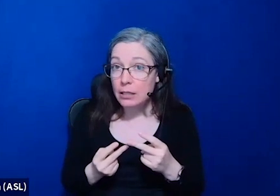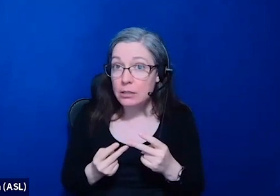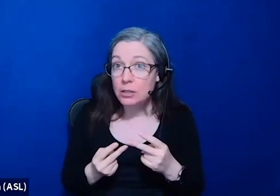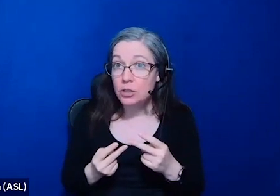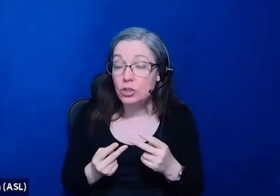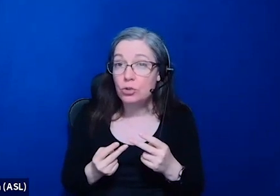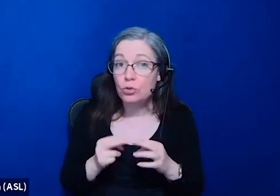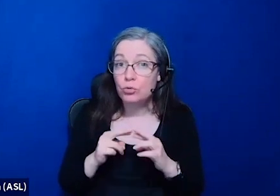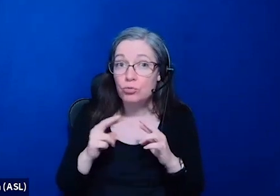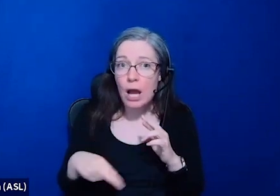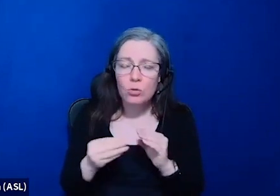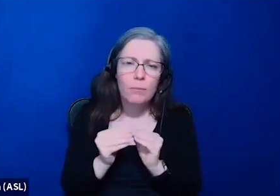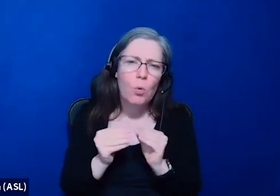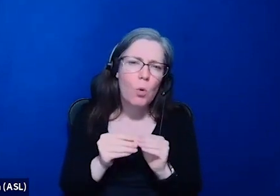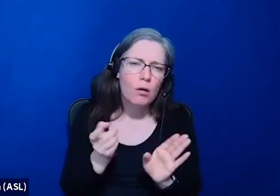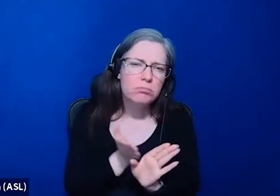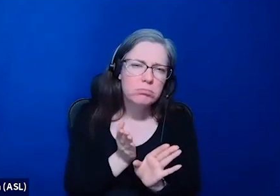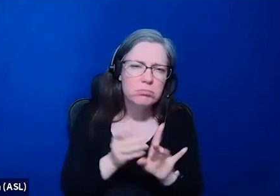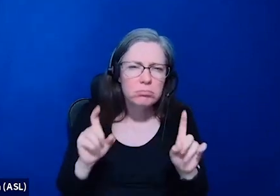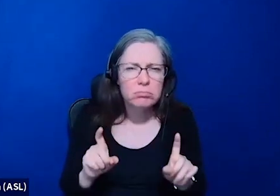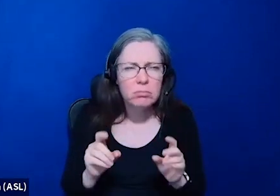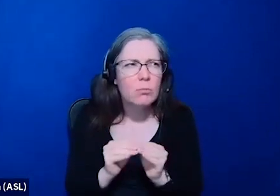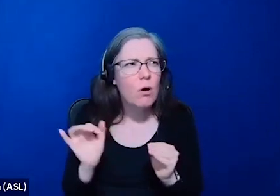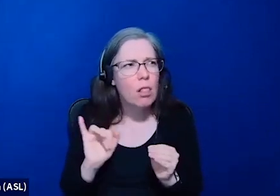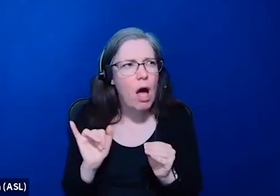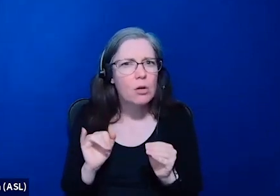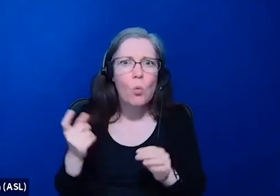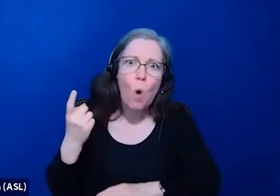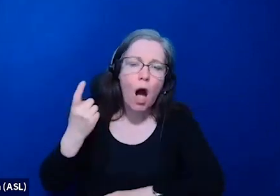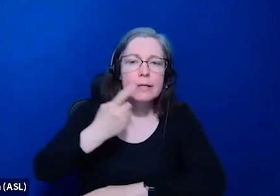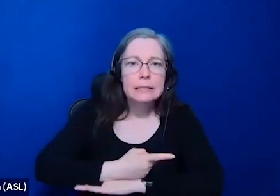It was mostly like an extended day-long psychological assessment.